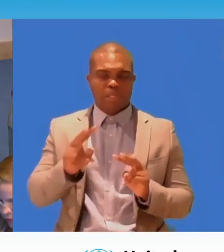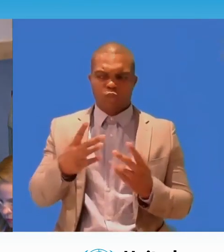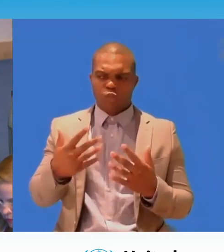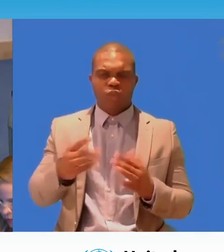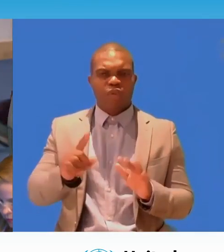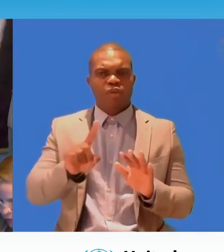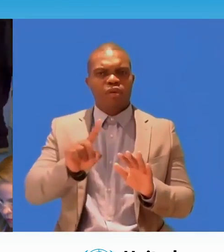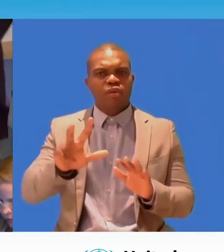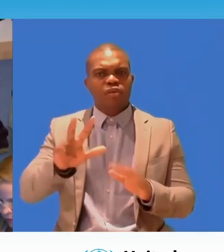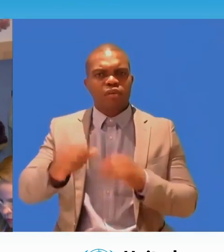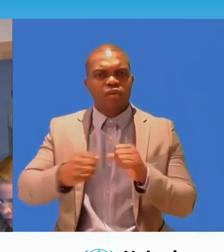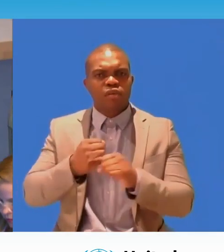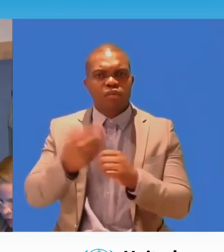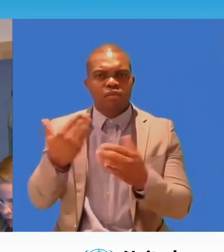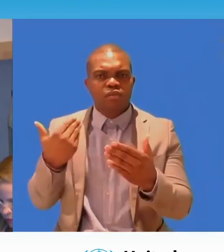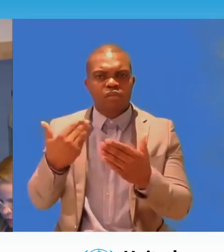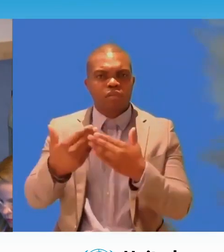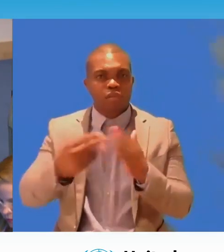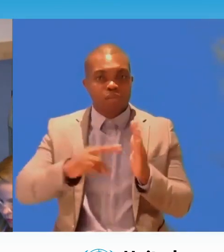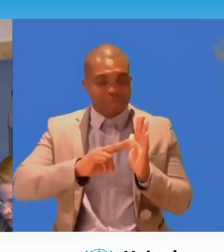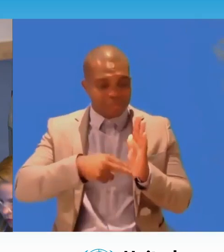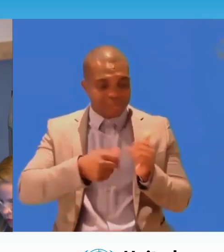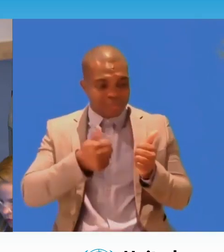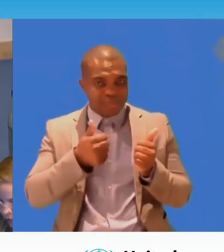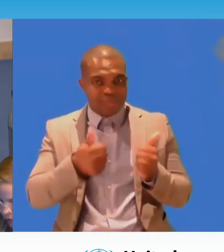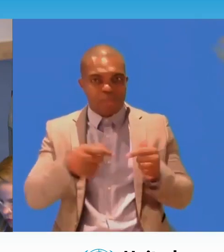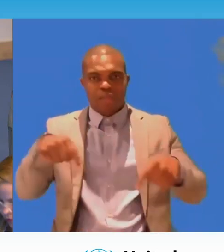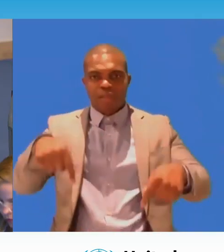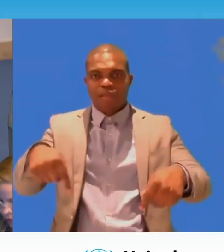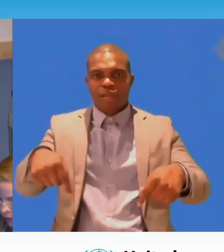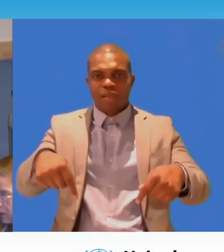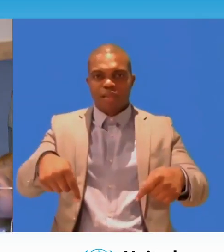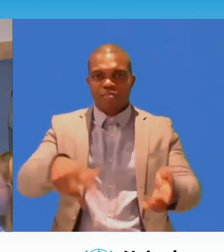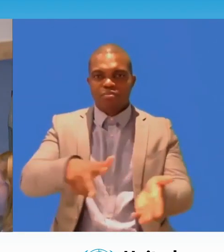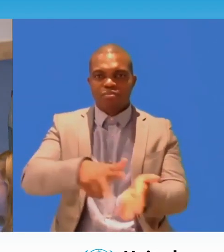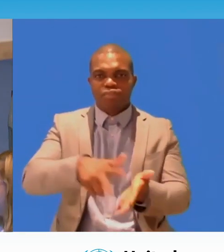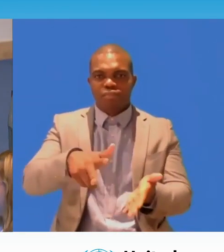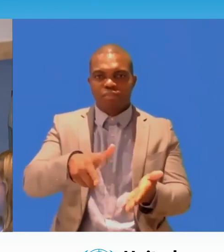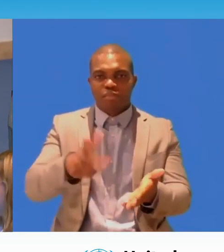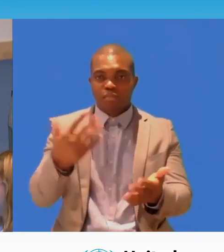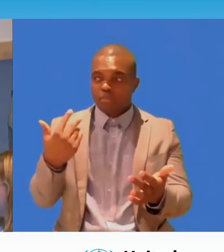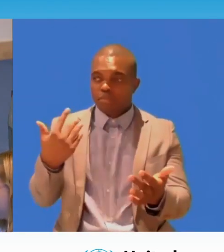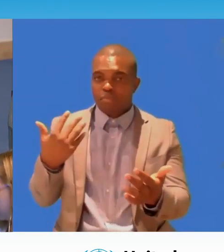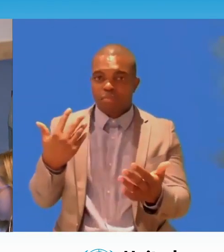move to the 18th Conference of State parties it is important uh that we start reflecting